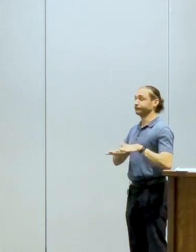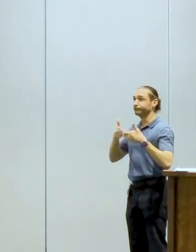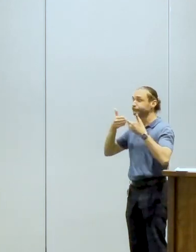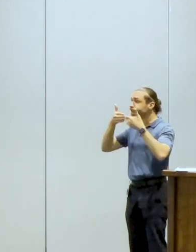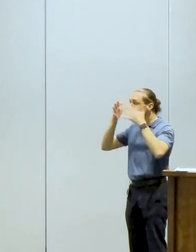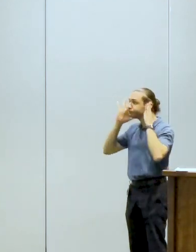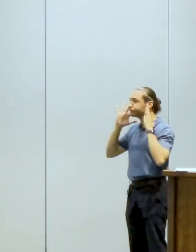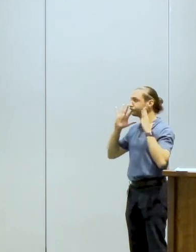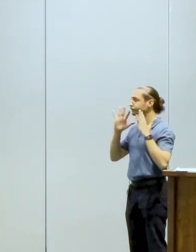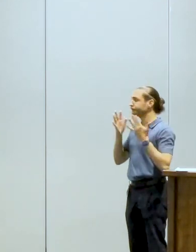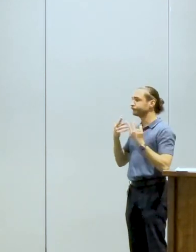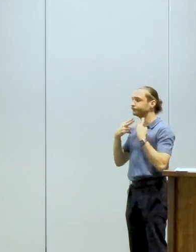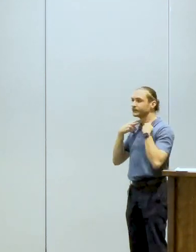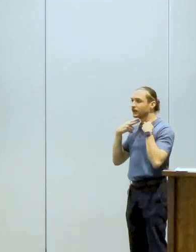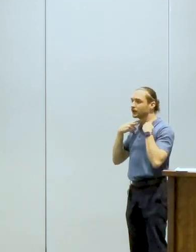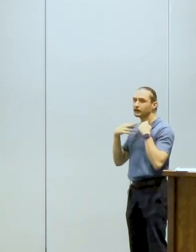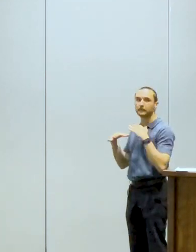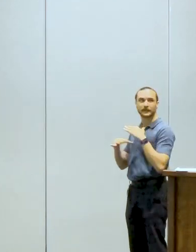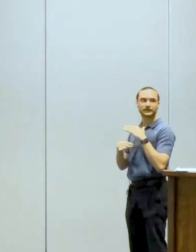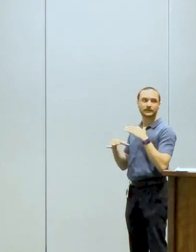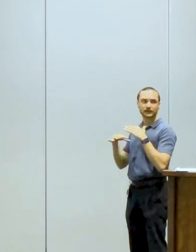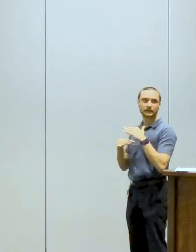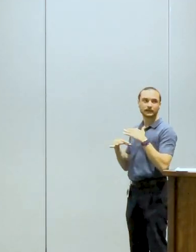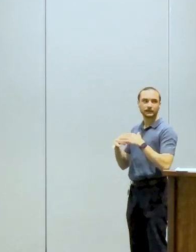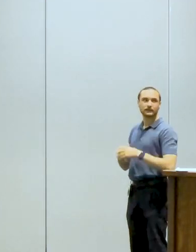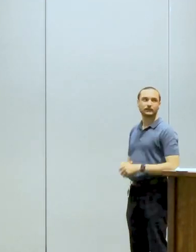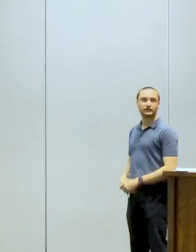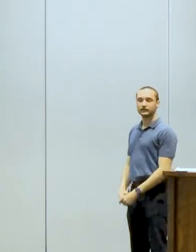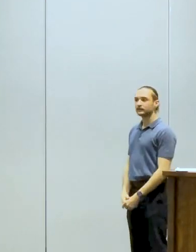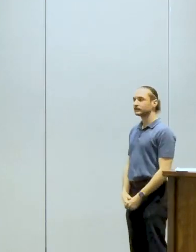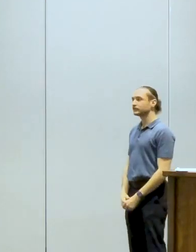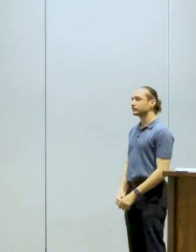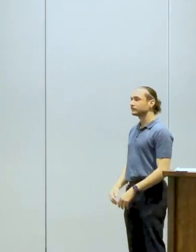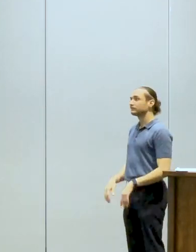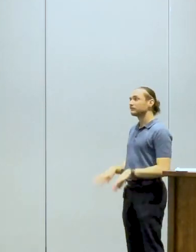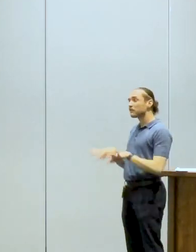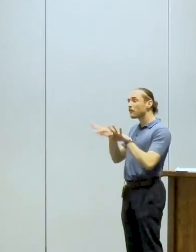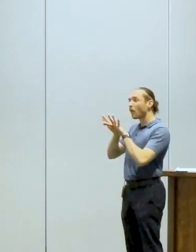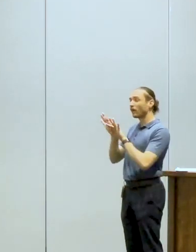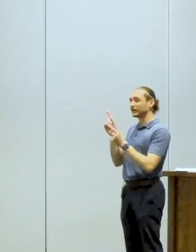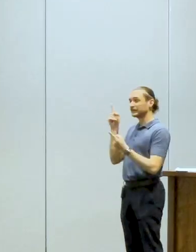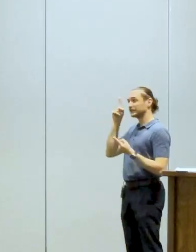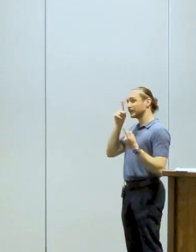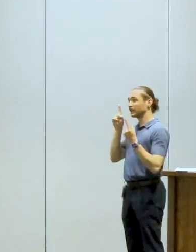They're stuck, basically. So I think it's really important to consider that it's almost an equity issue when you think